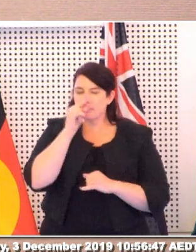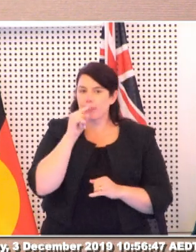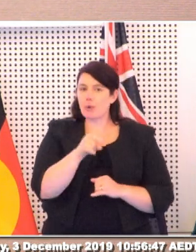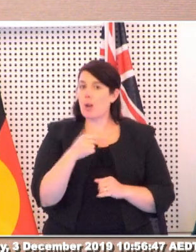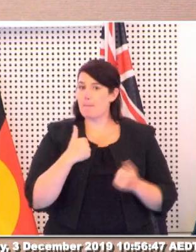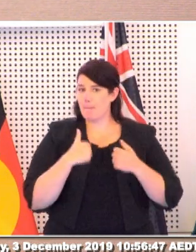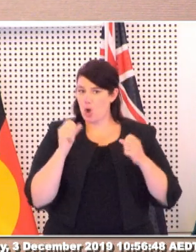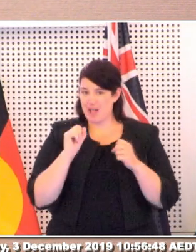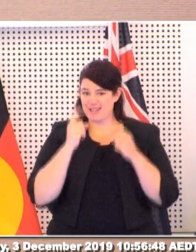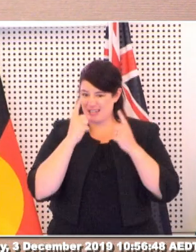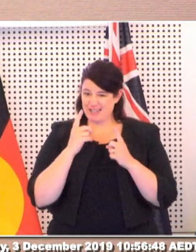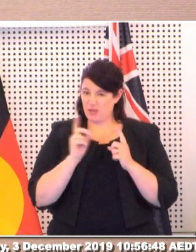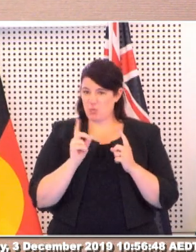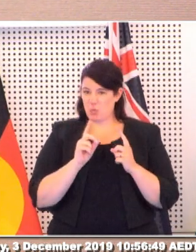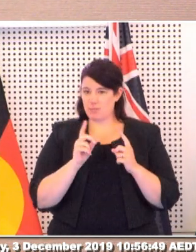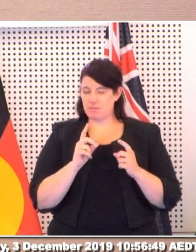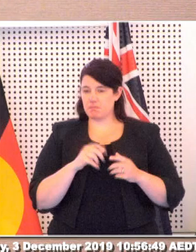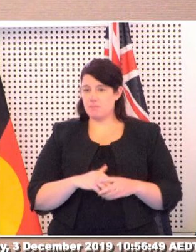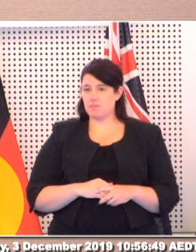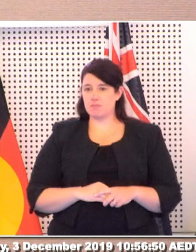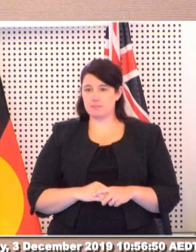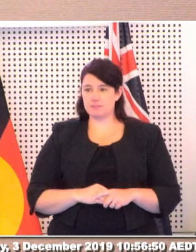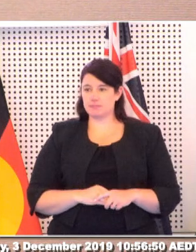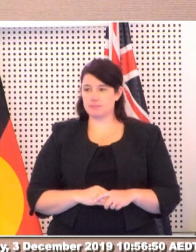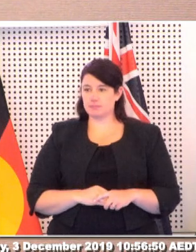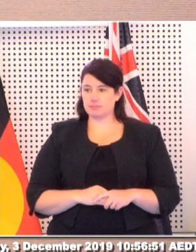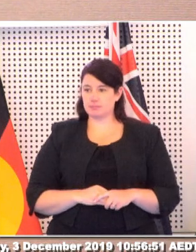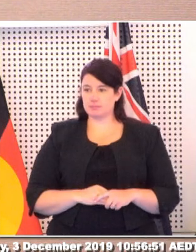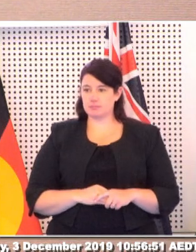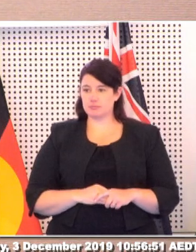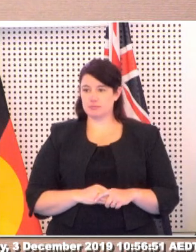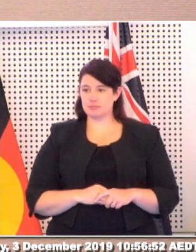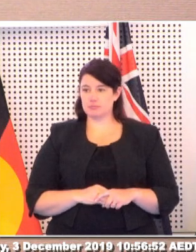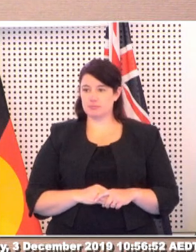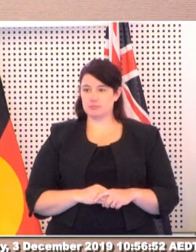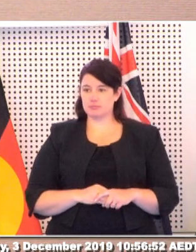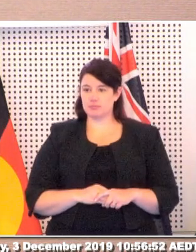is more that it is at – to do with particular incidents as they arise.